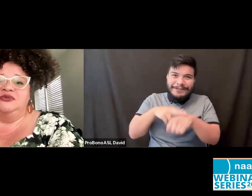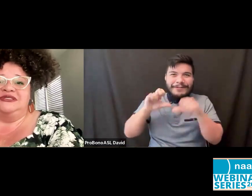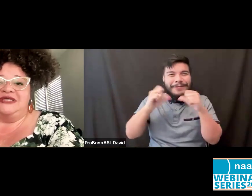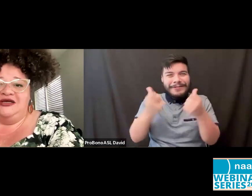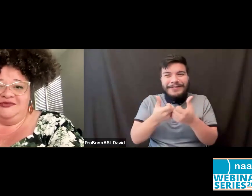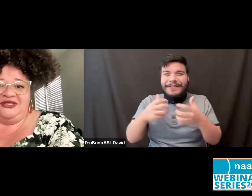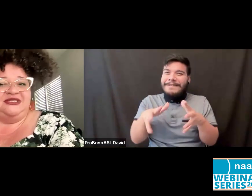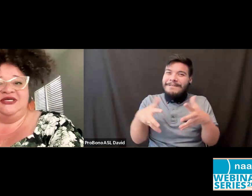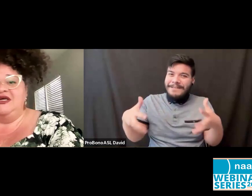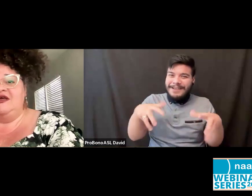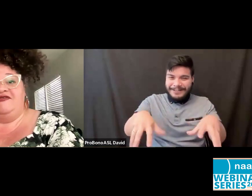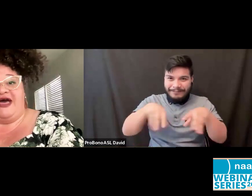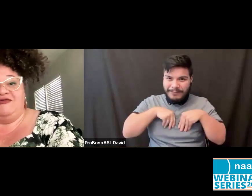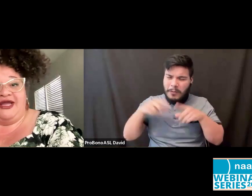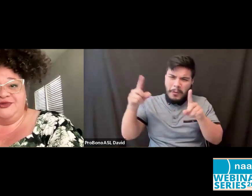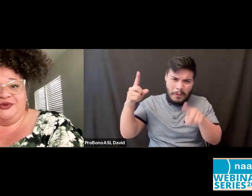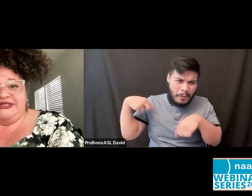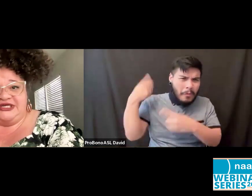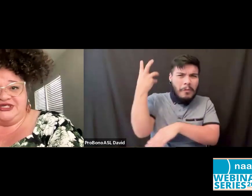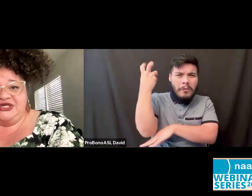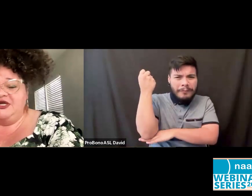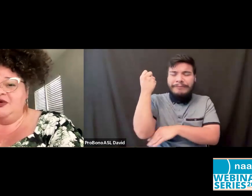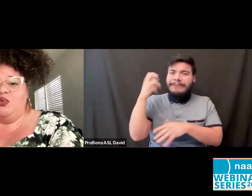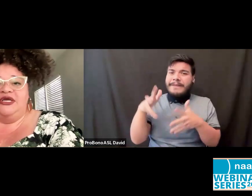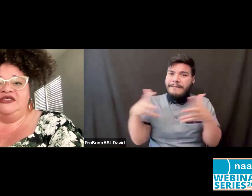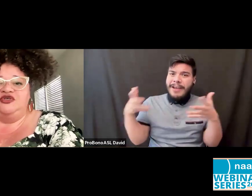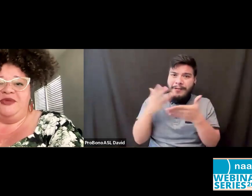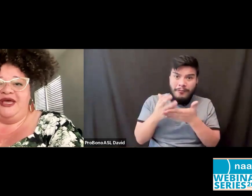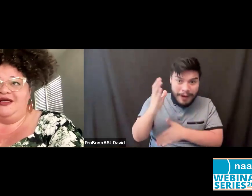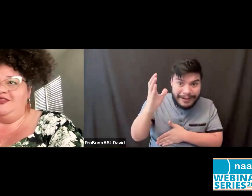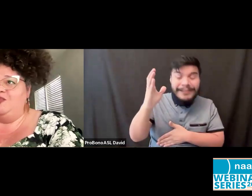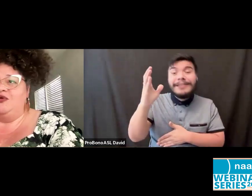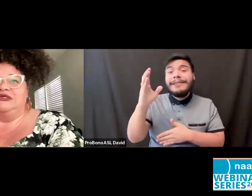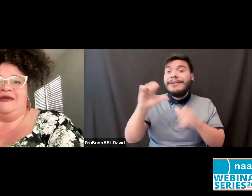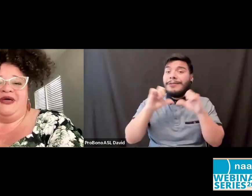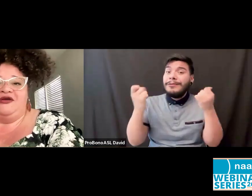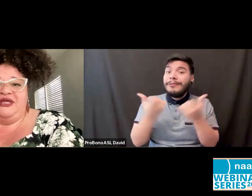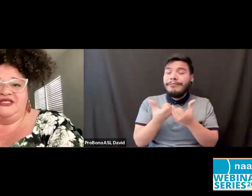oldest documented fat rights organization working to make the world a better place